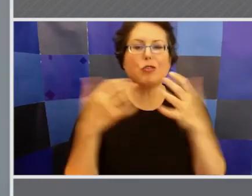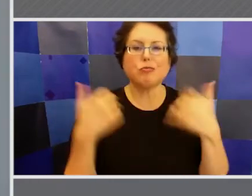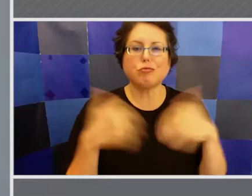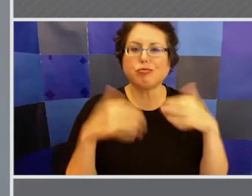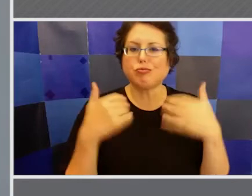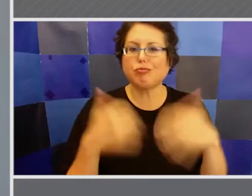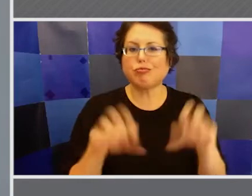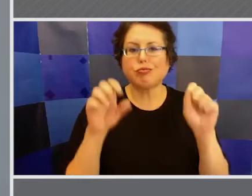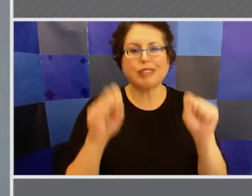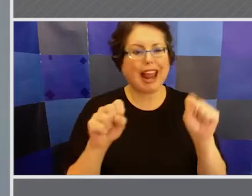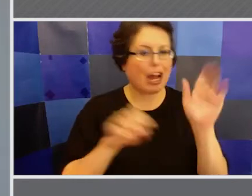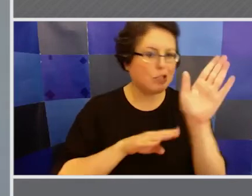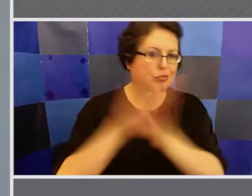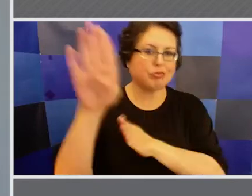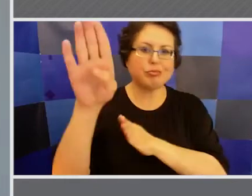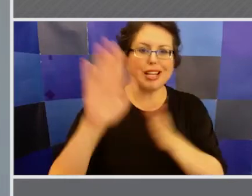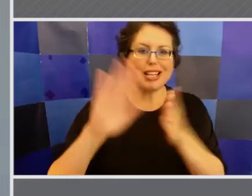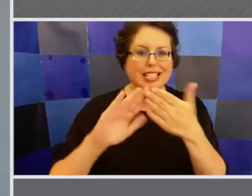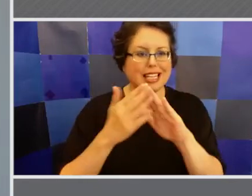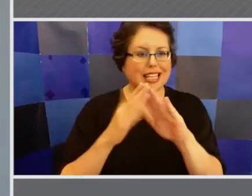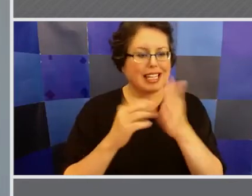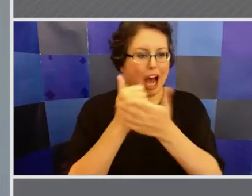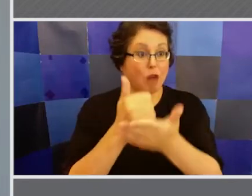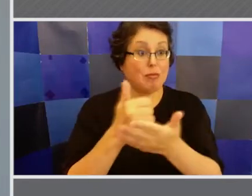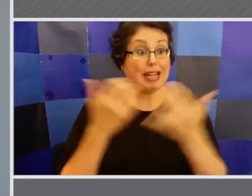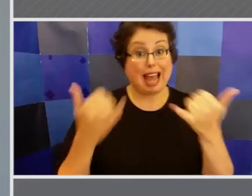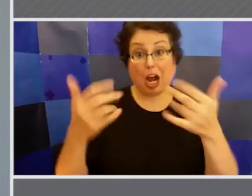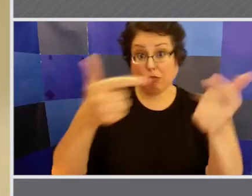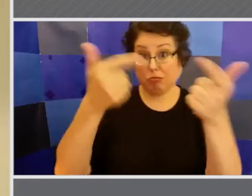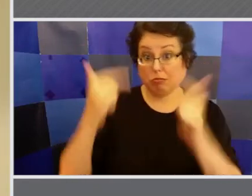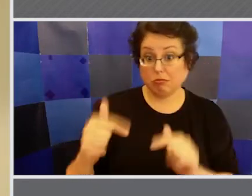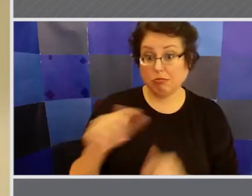Next we're going to hear from the era. Yeah.